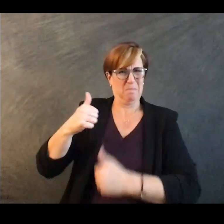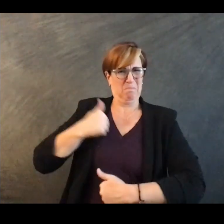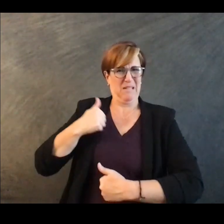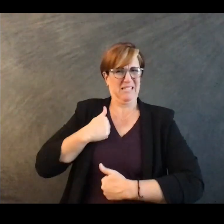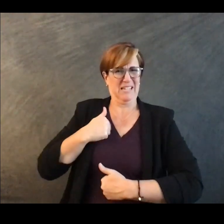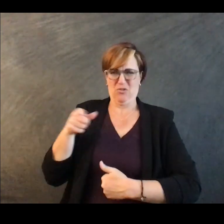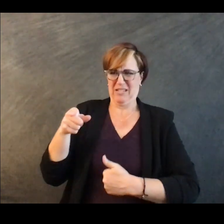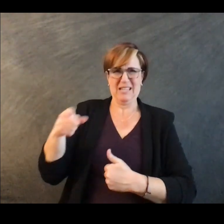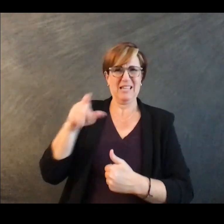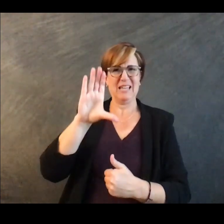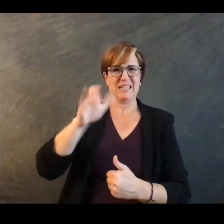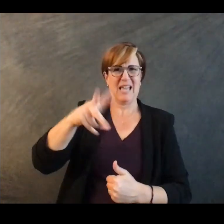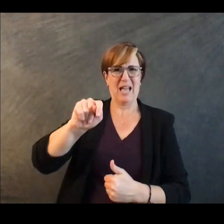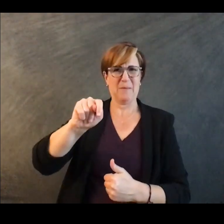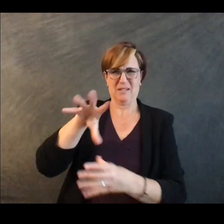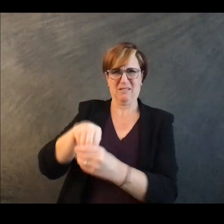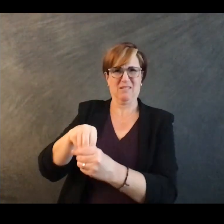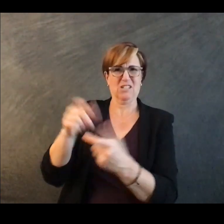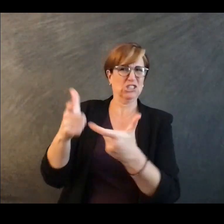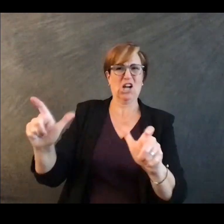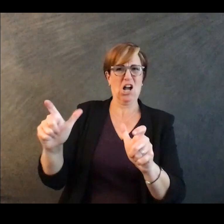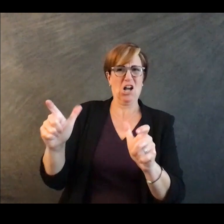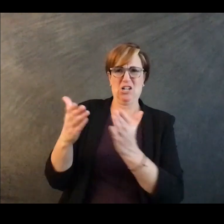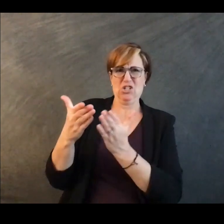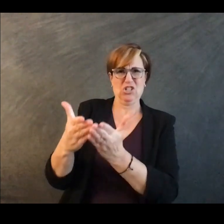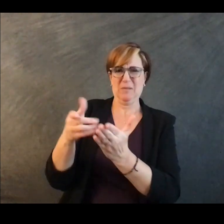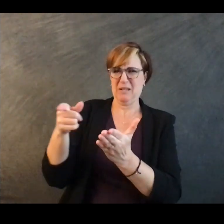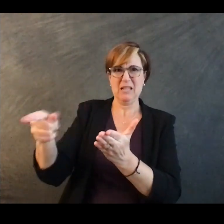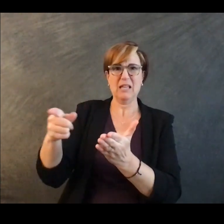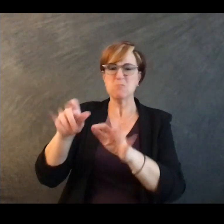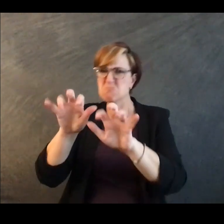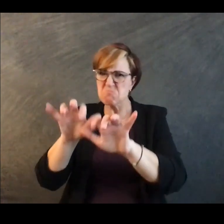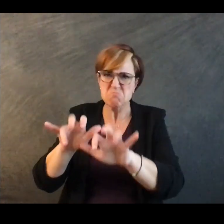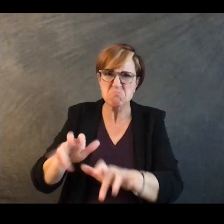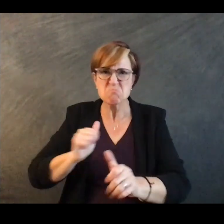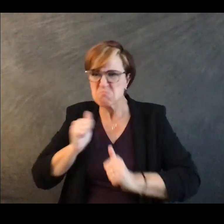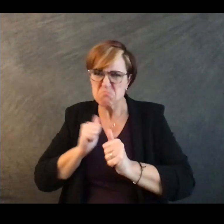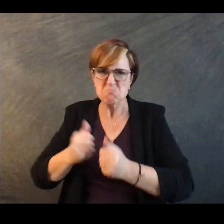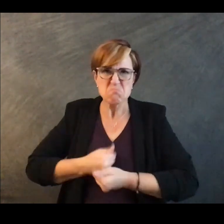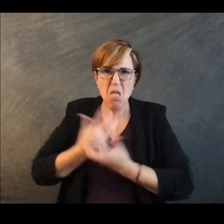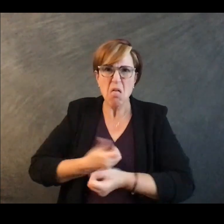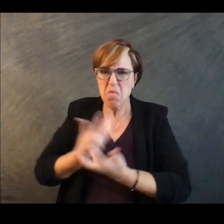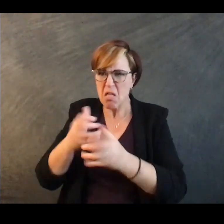letters and sending him too many people and then it gets out to the media and